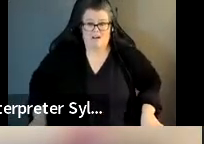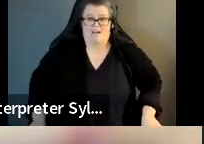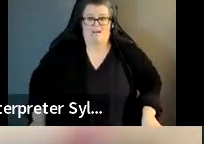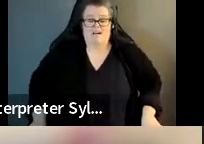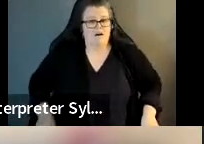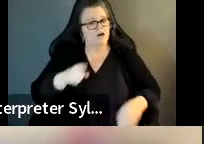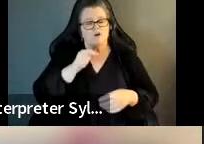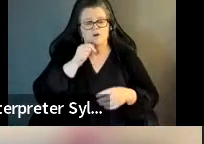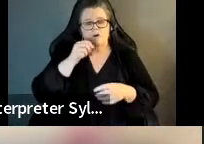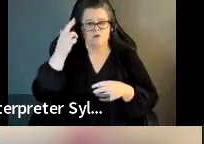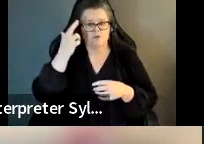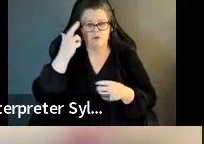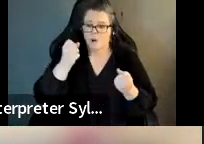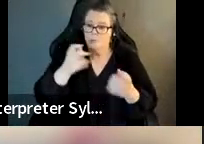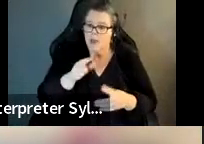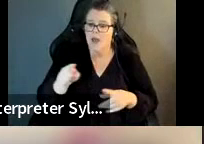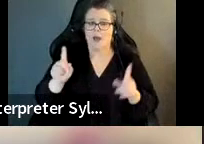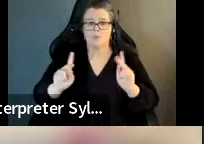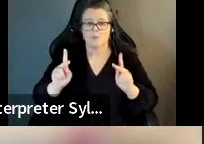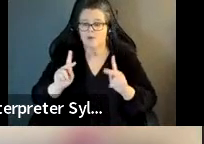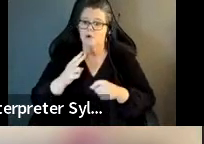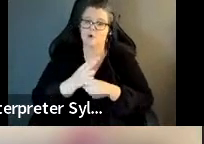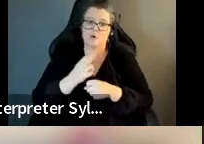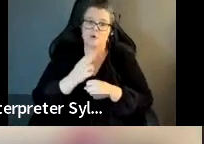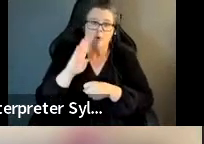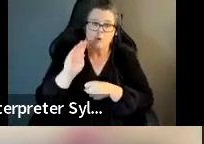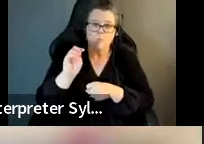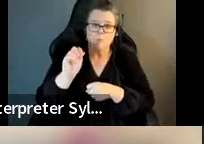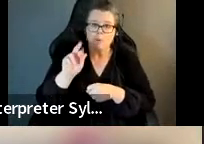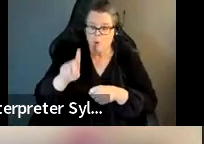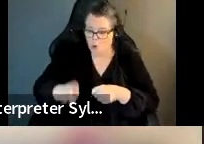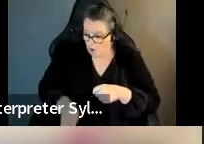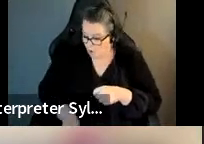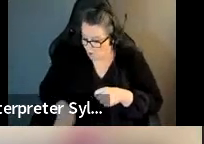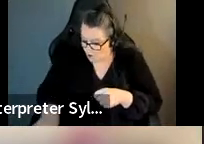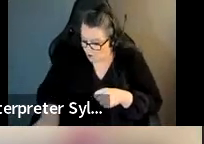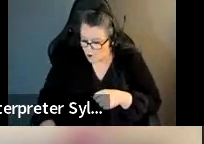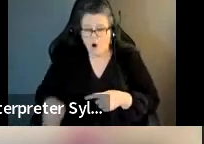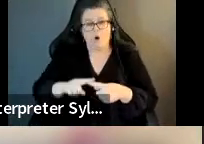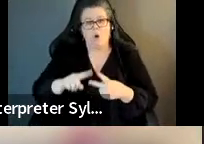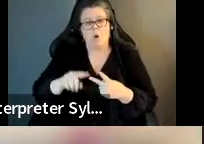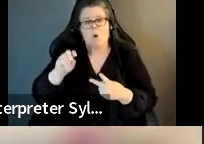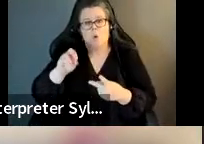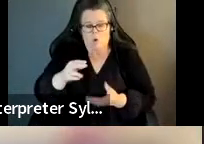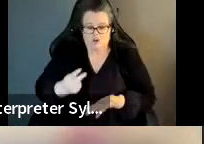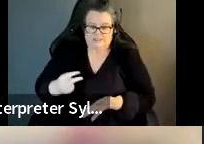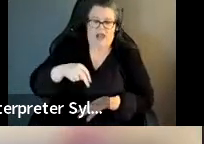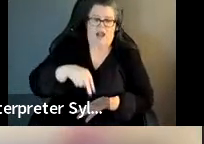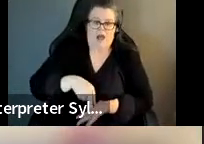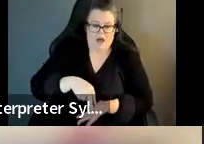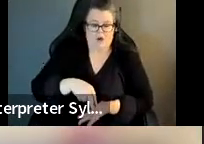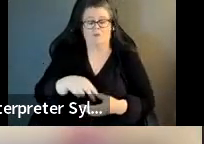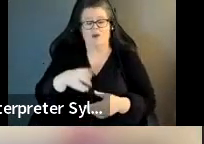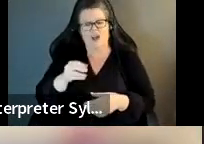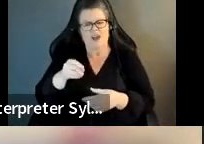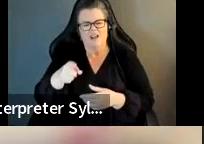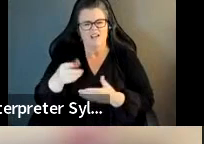to transfer or use boards or other devices to transfer. It suggests that the patients transfer from the rear of the wheelchair, yet this is also